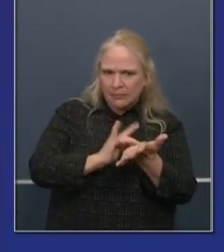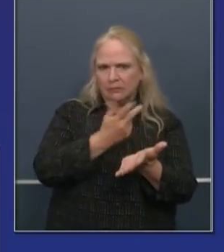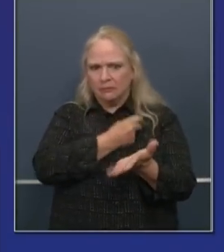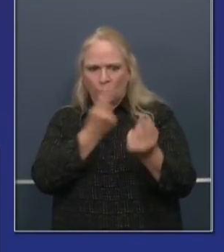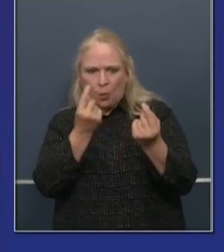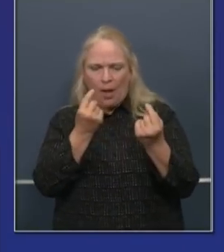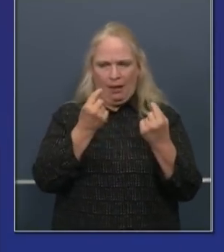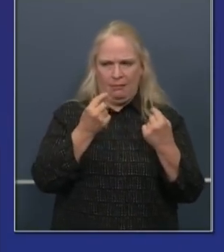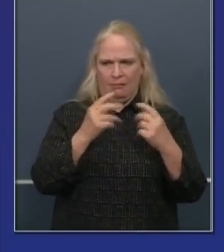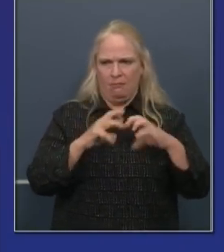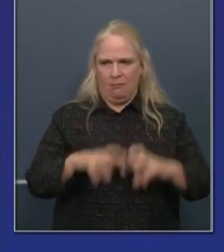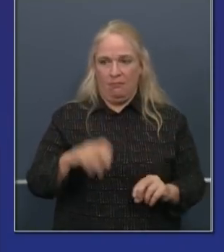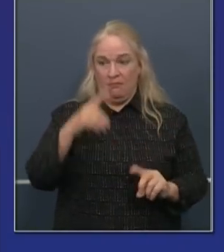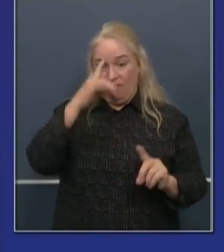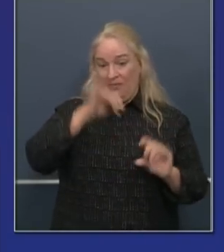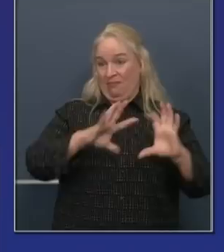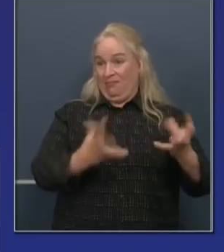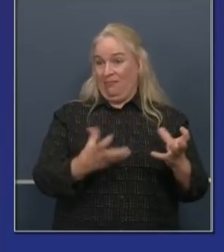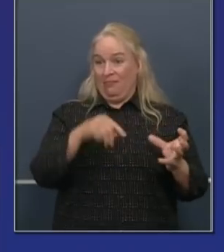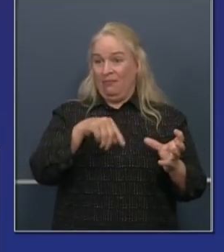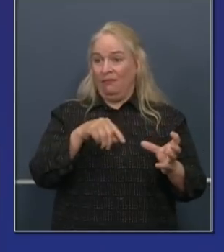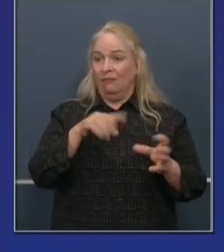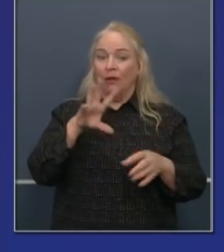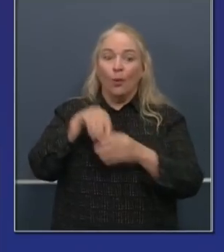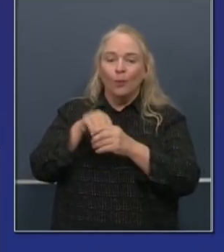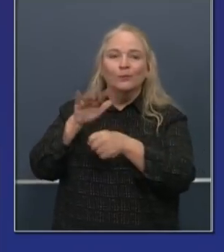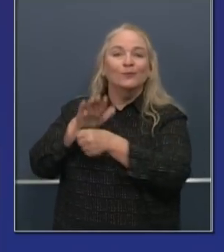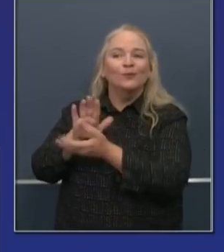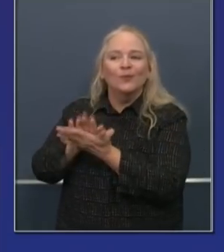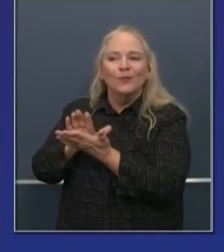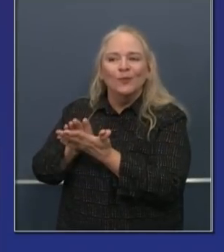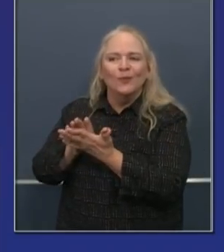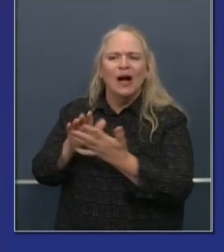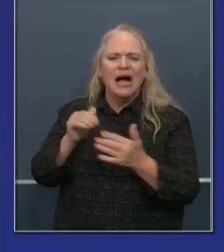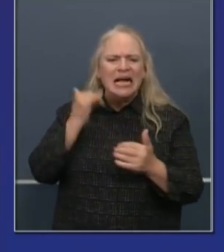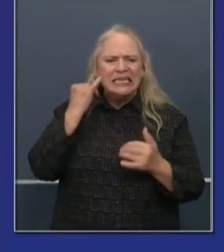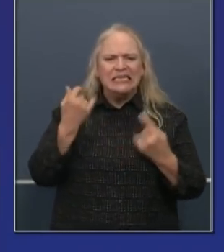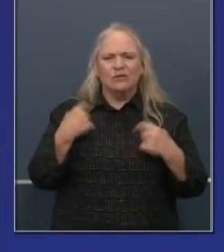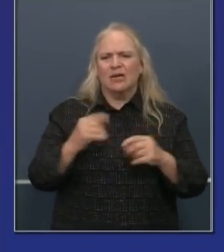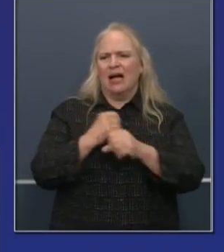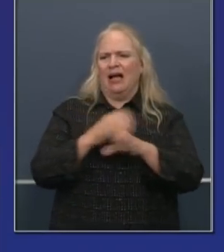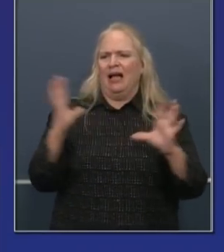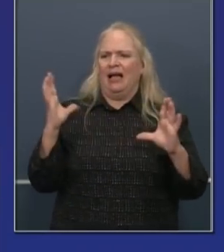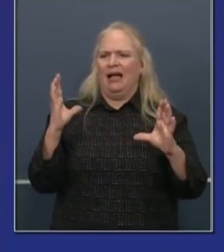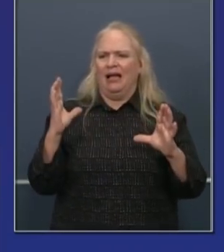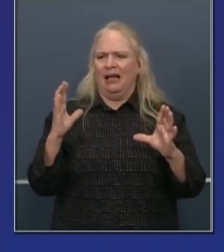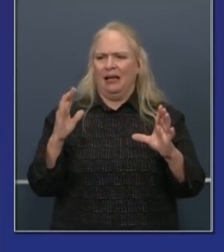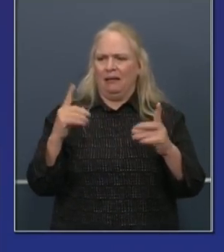JUST COMING FROM RECORD NUMBER OF TESTS CONDUCTED, THIS IS THE NEXT ITERATION OF